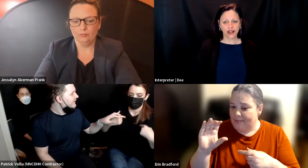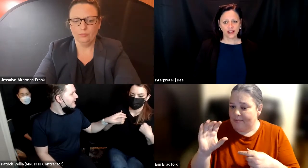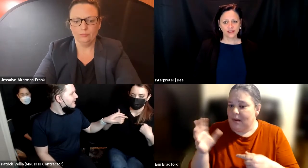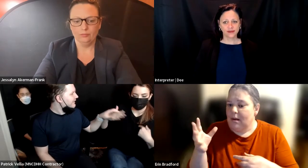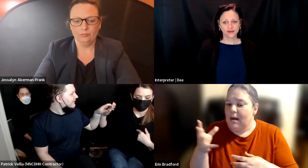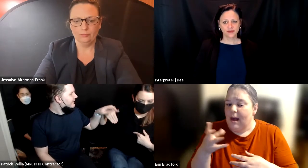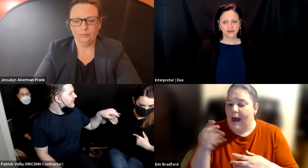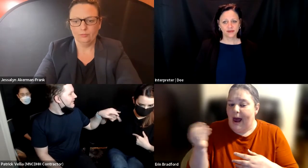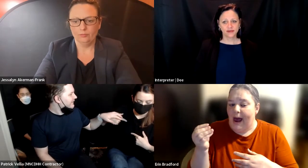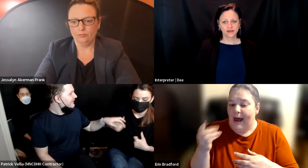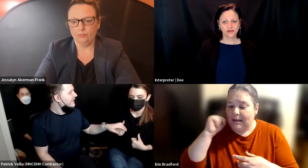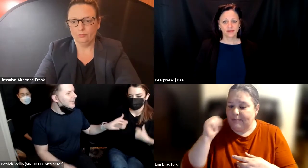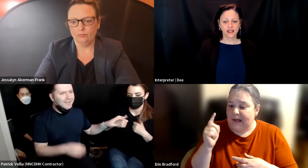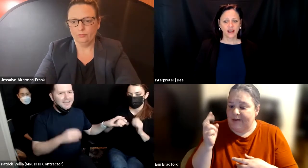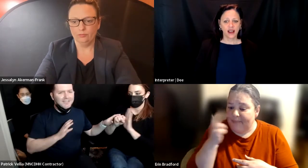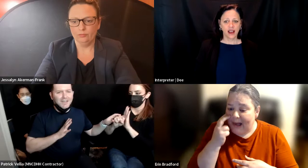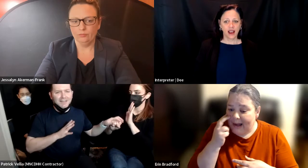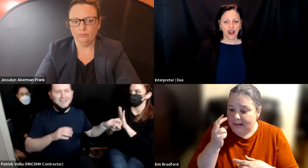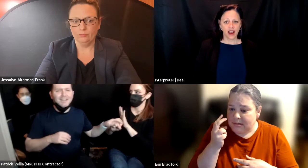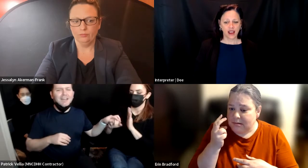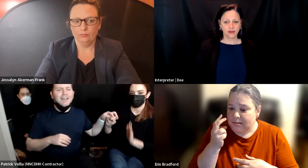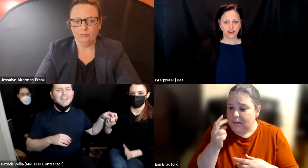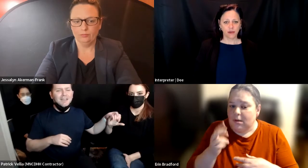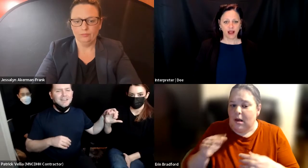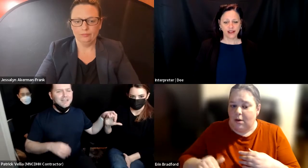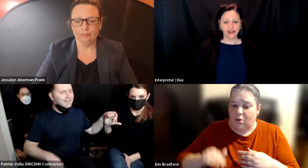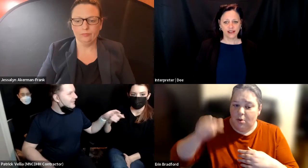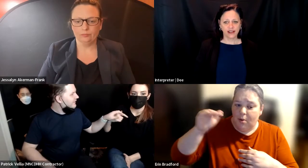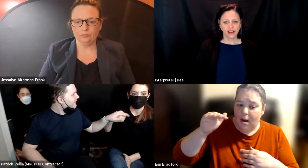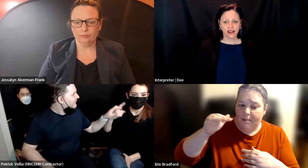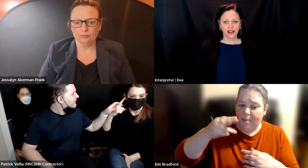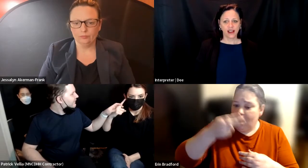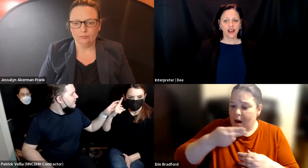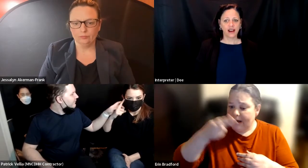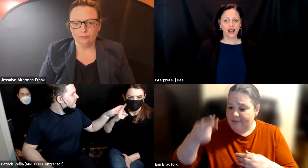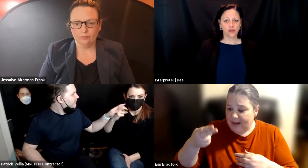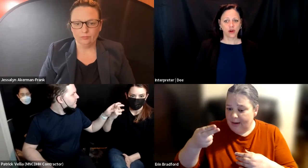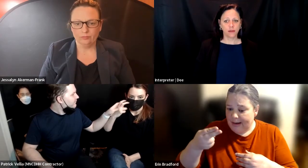So sorry for being late. I live in North Carolina.